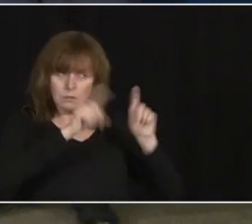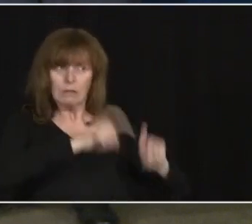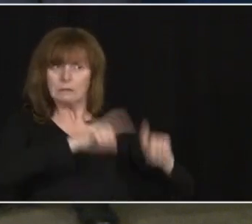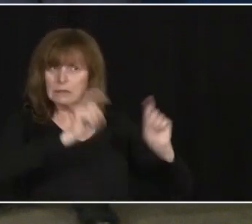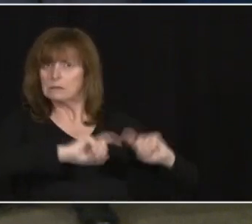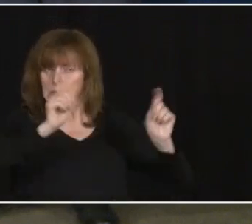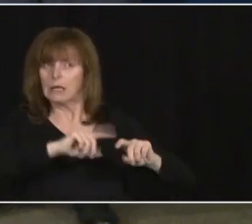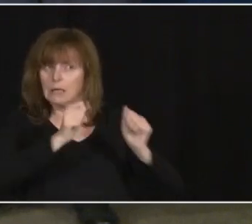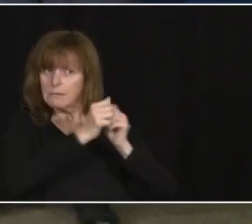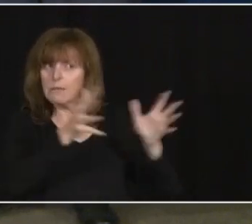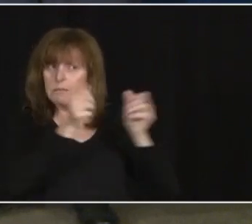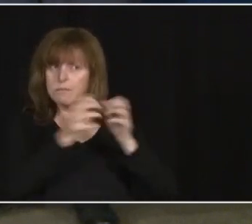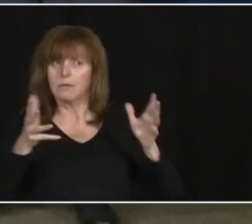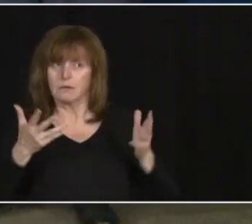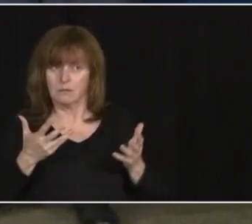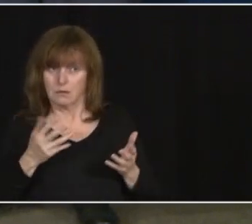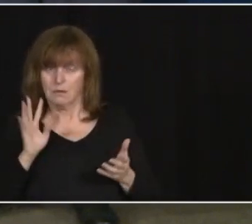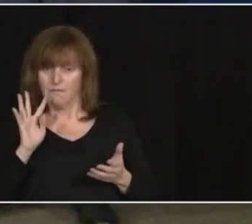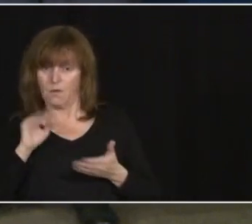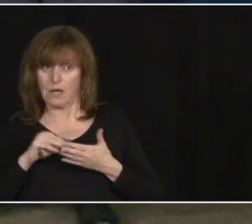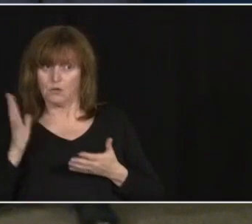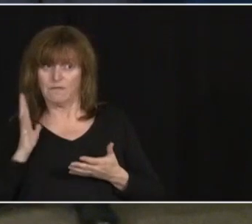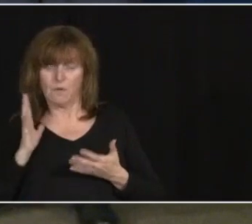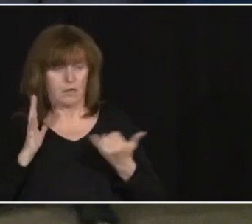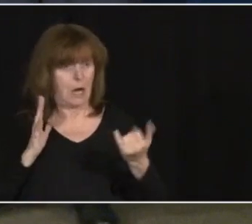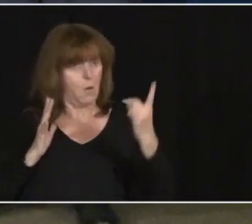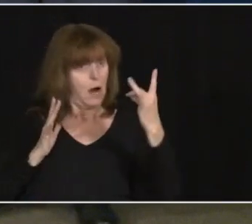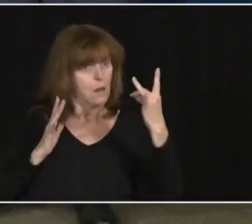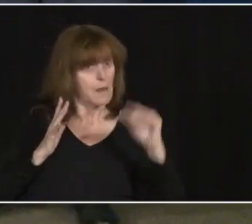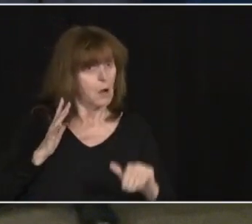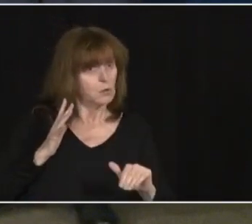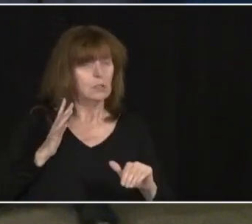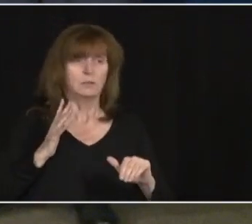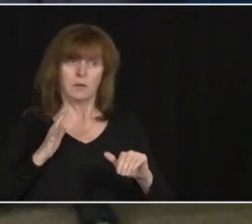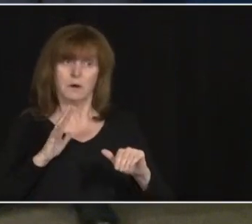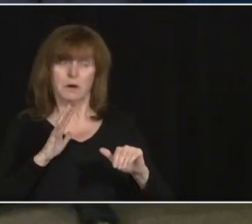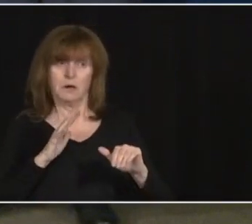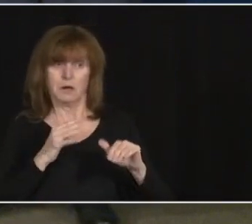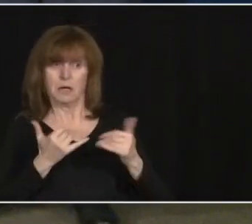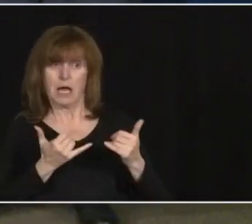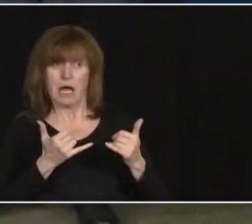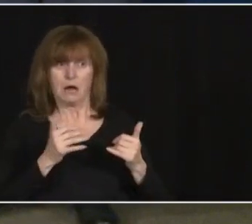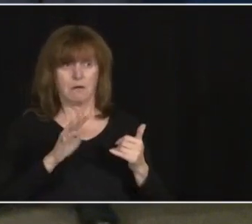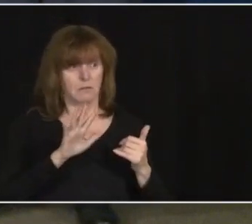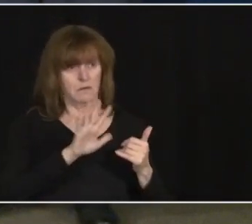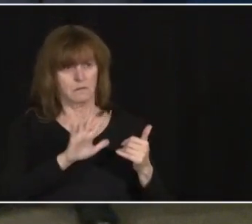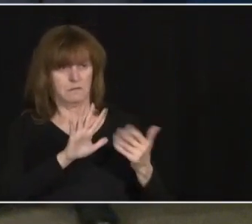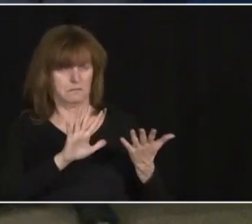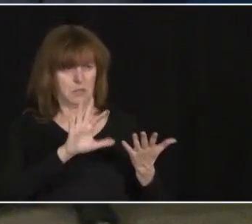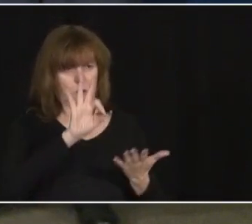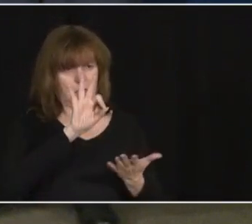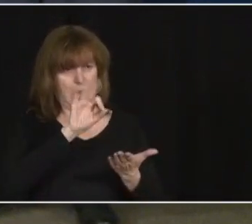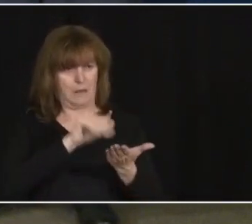tests we able to do. We went from 4,000 to 8,000 in a matter of week. We are now doing around 9,000 and